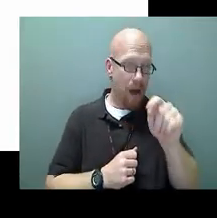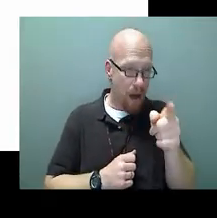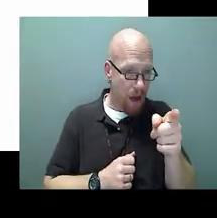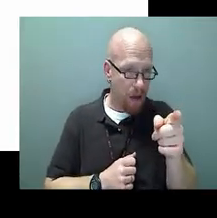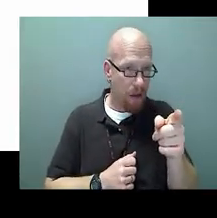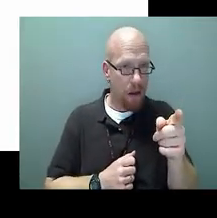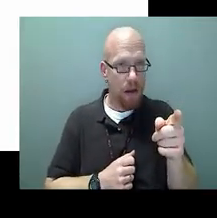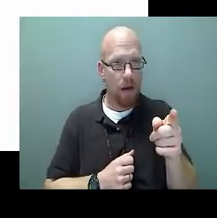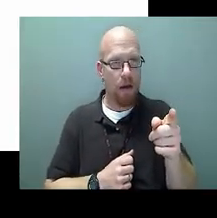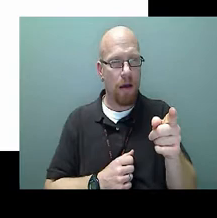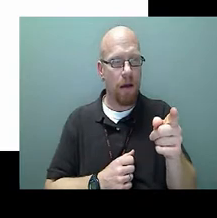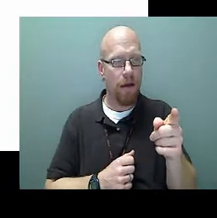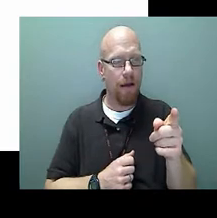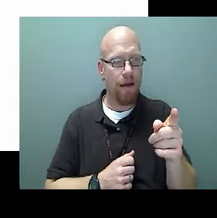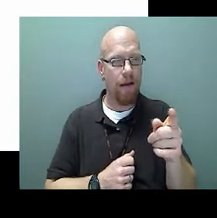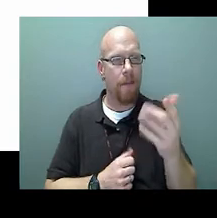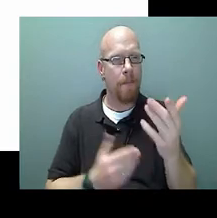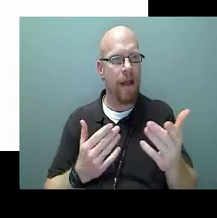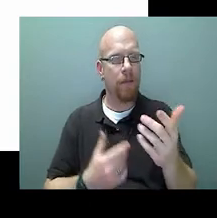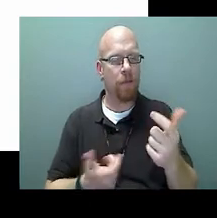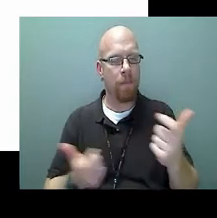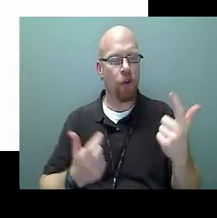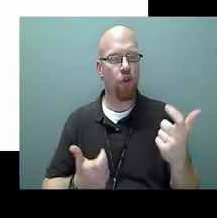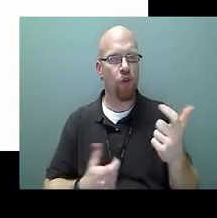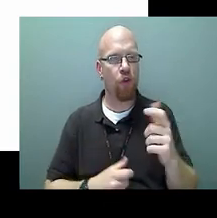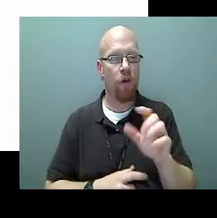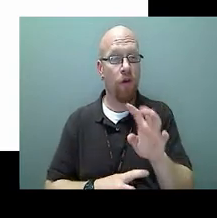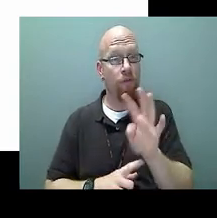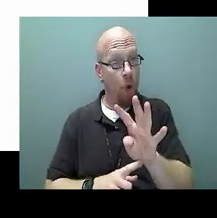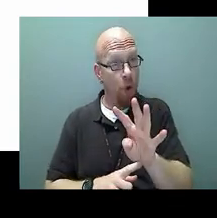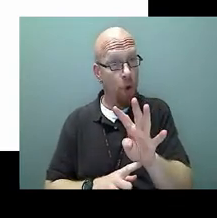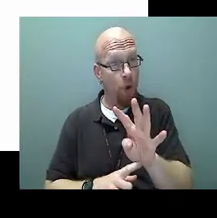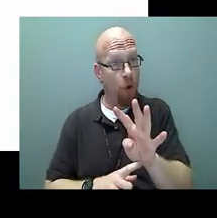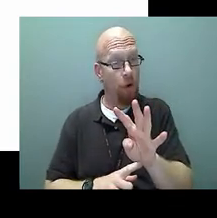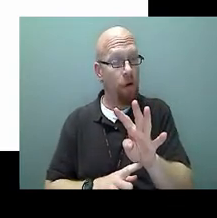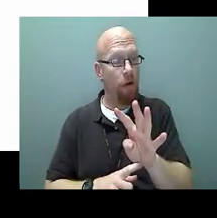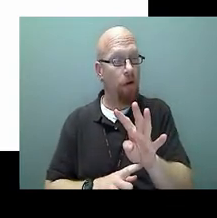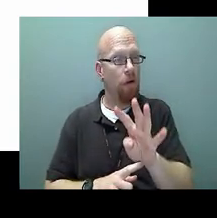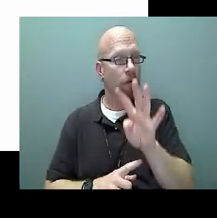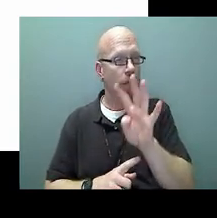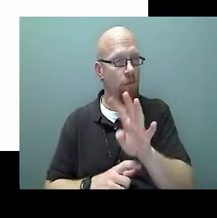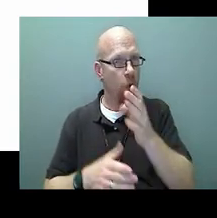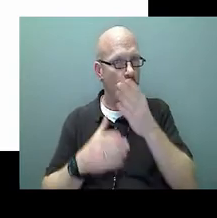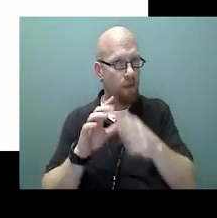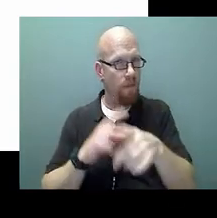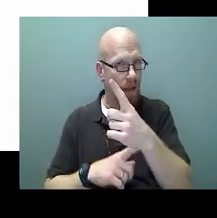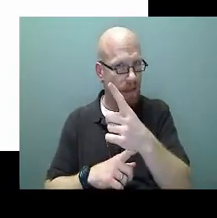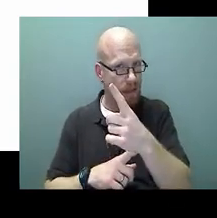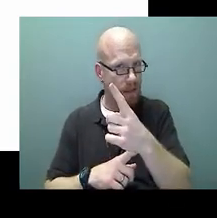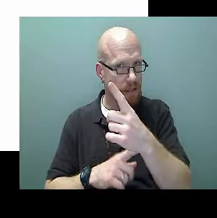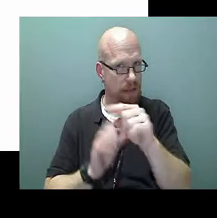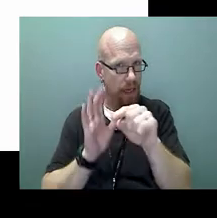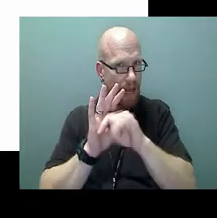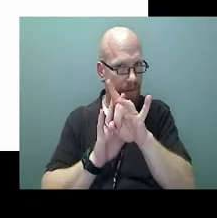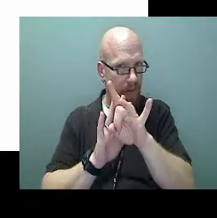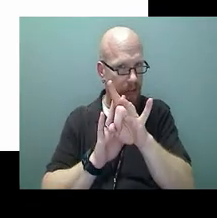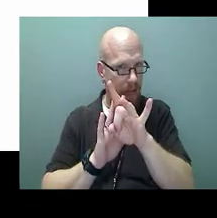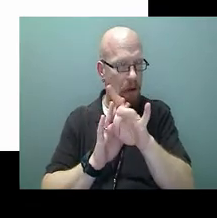2 would work for all my coefficients. Is it the largest? Maybe something bigger.